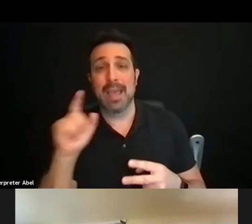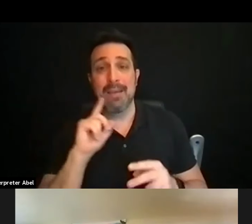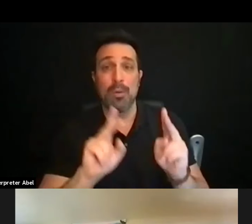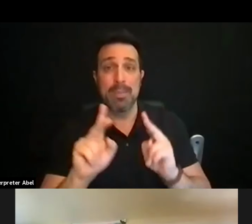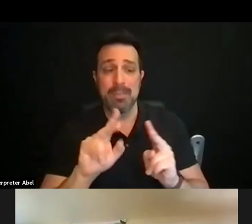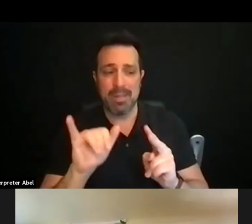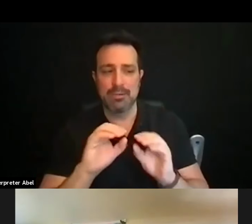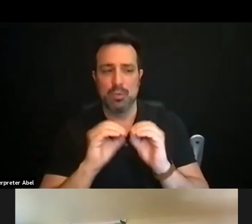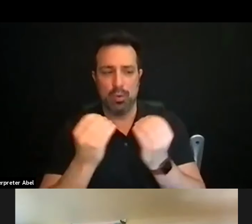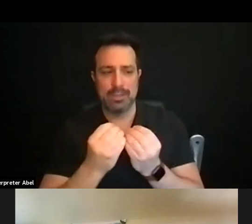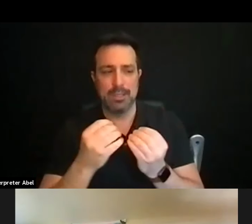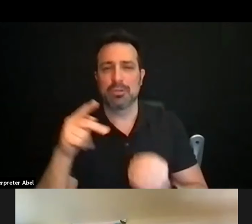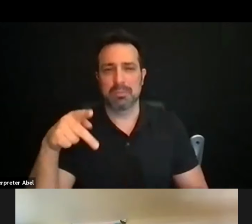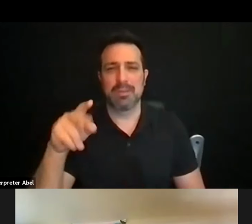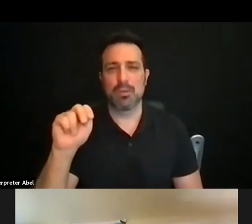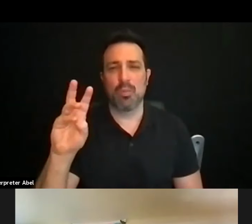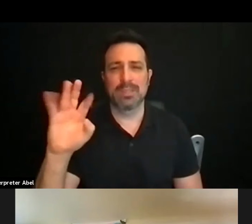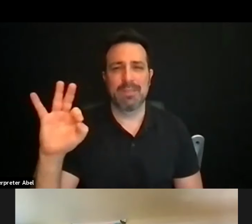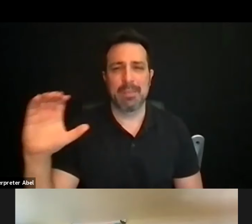we, you mentioned two